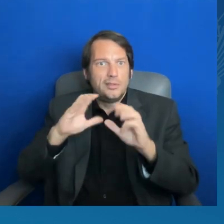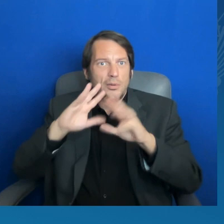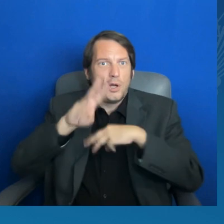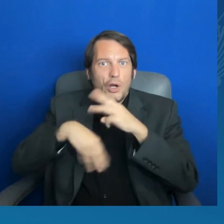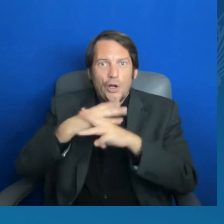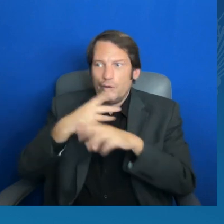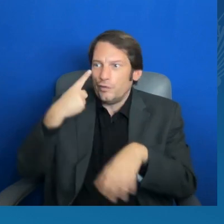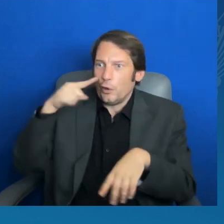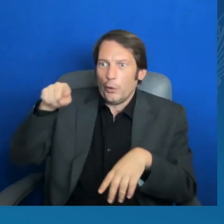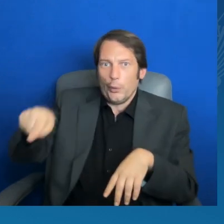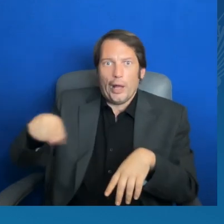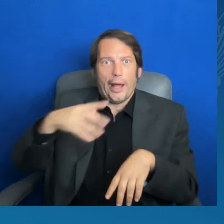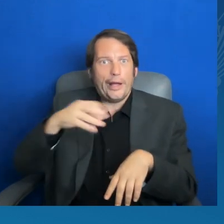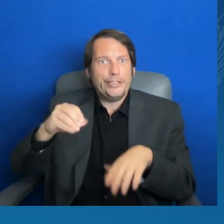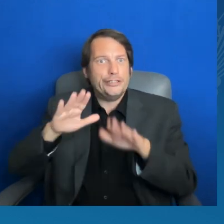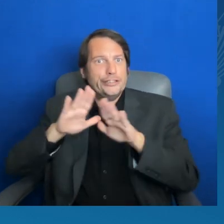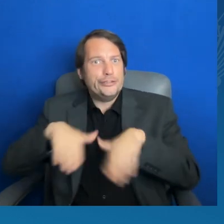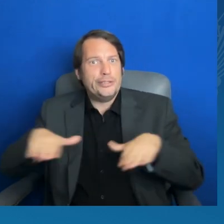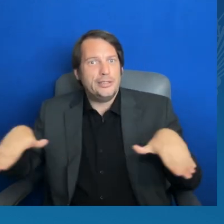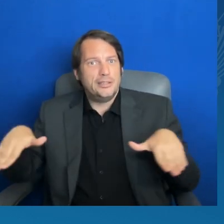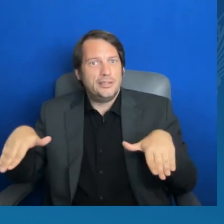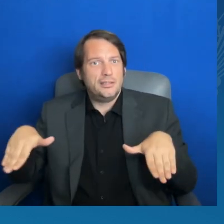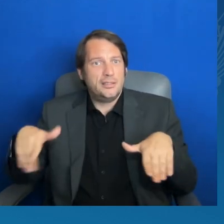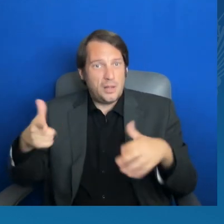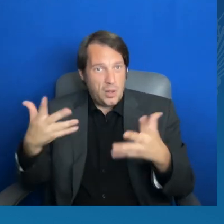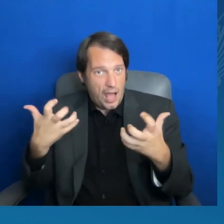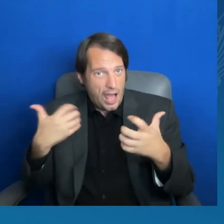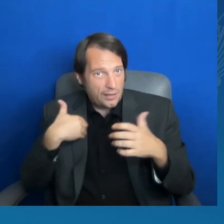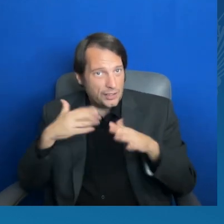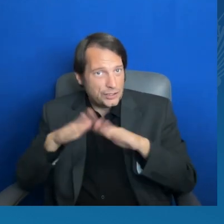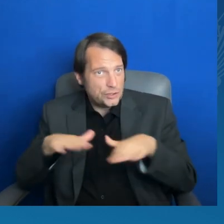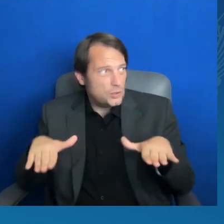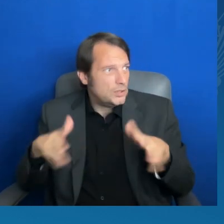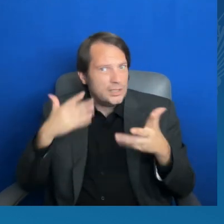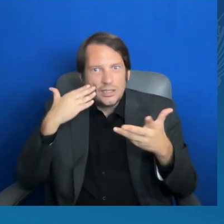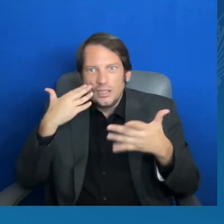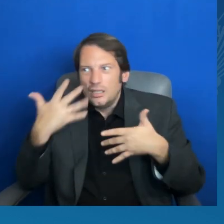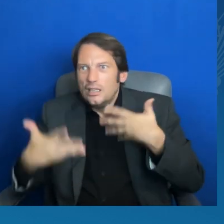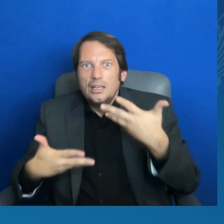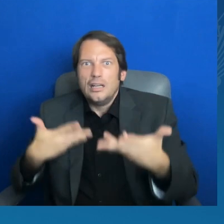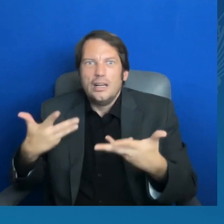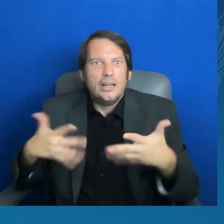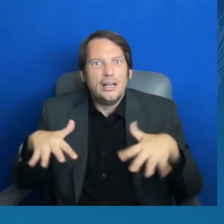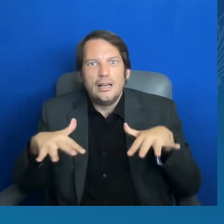all that we need to do that is about what is at stake right now for your future.